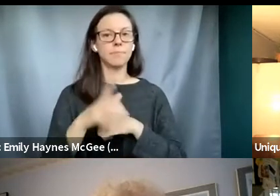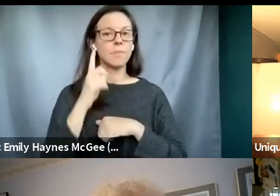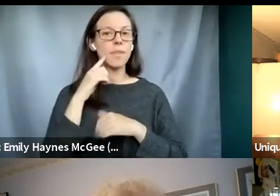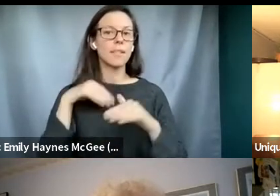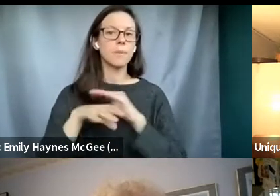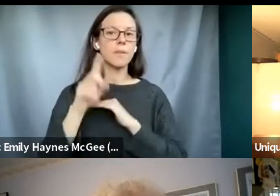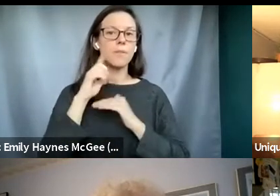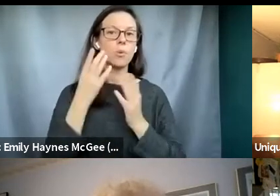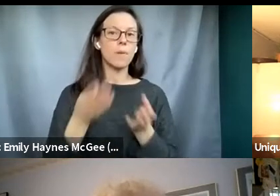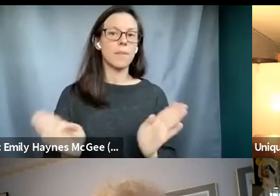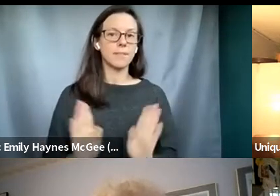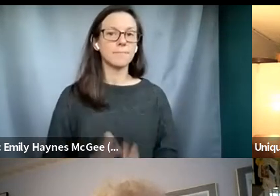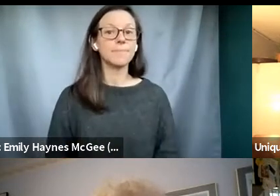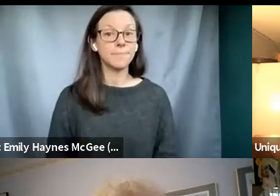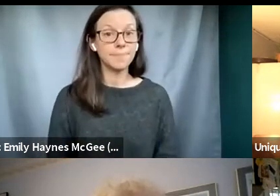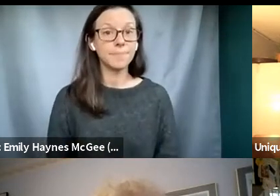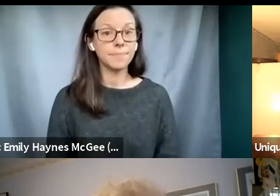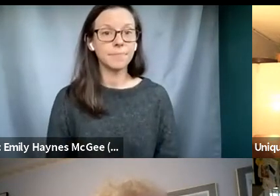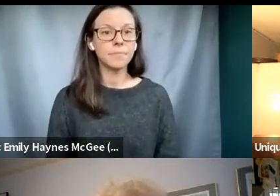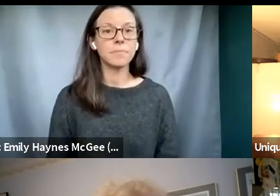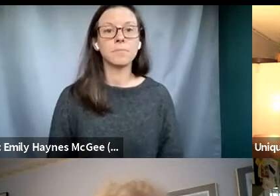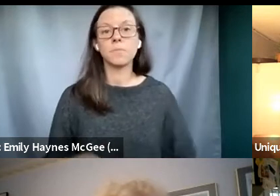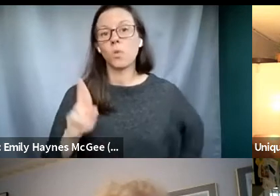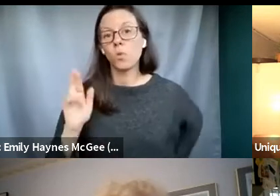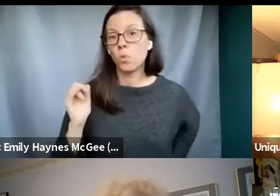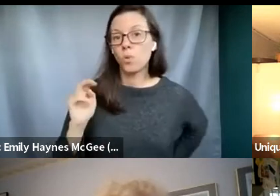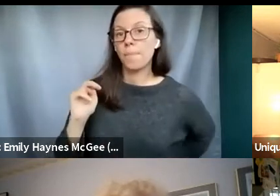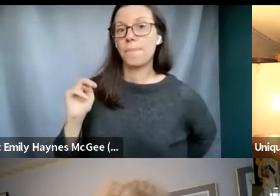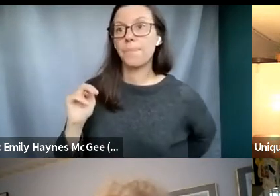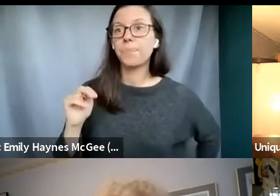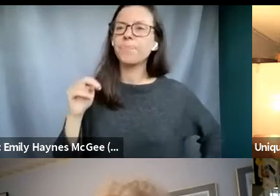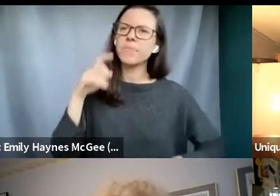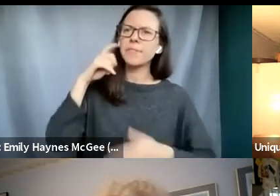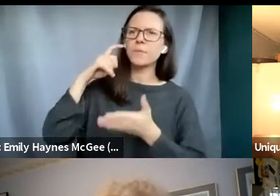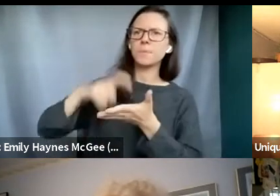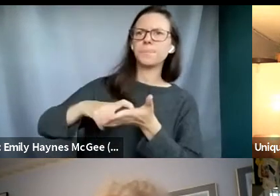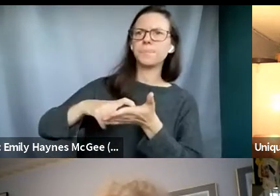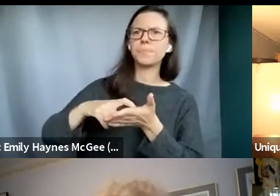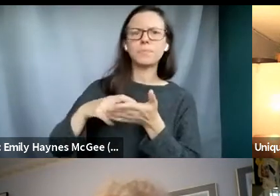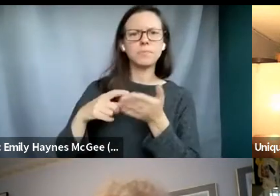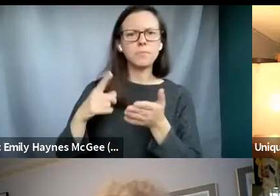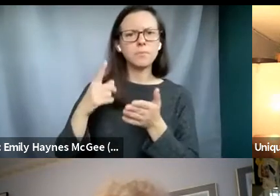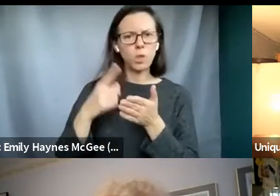I would say the thing I noticed about, you know, what's been really strong and kind of